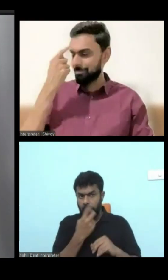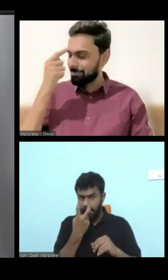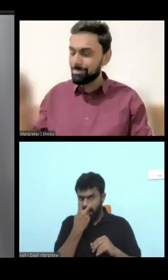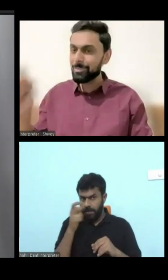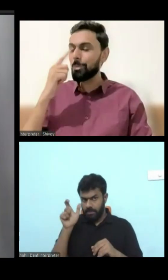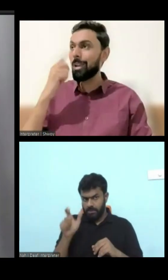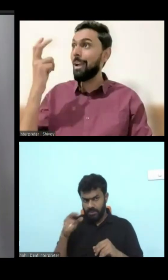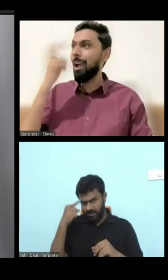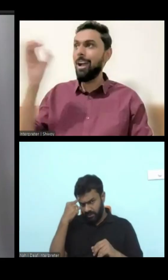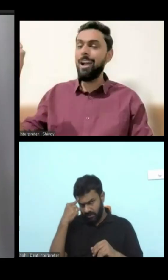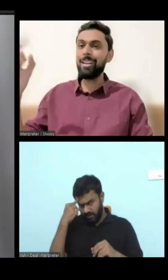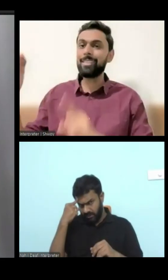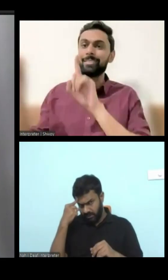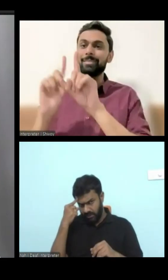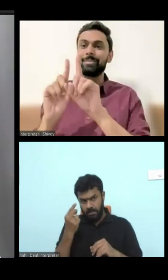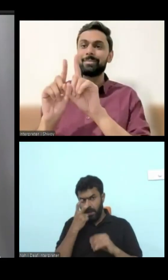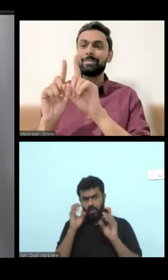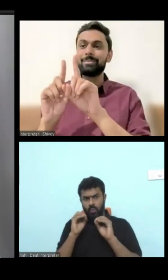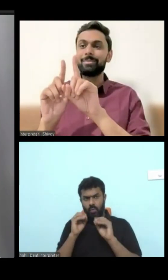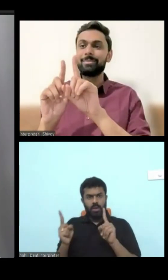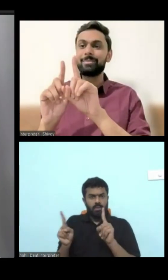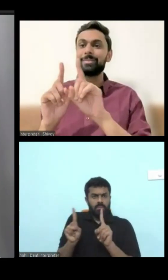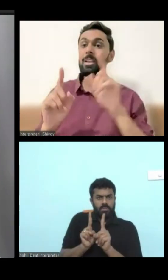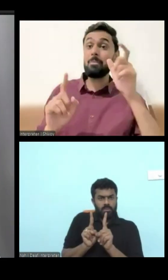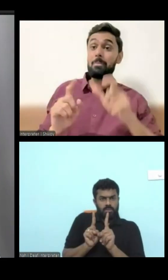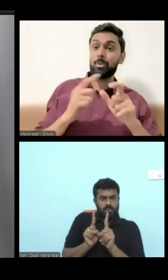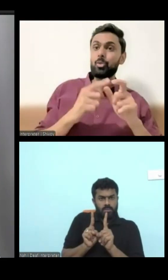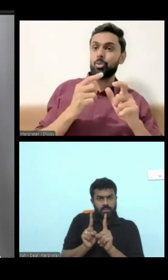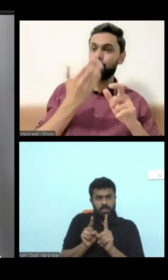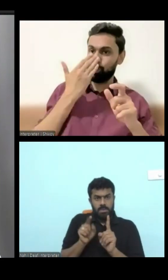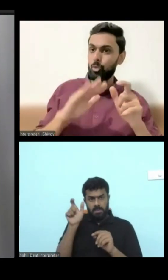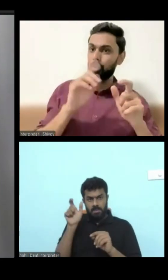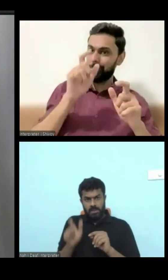And it's from the point of view of a visually impaired student or person, who is, of course, Shubham Vagmare.